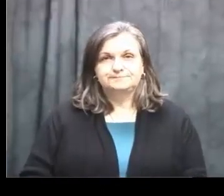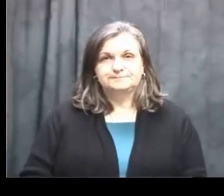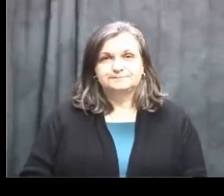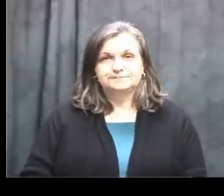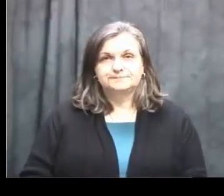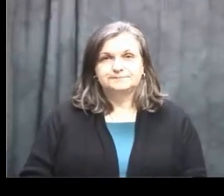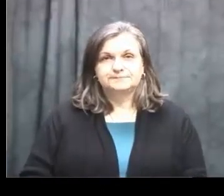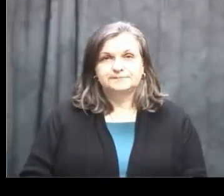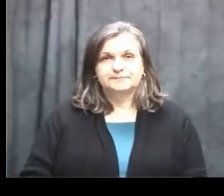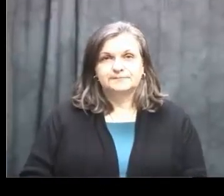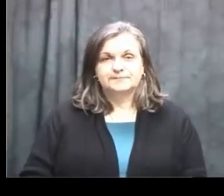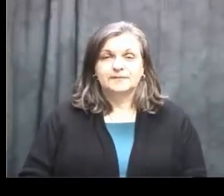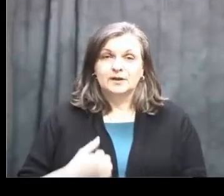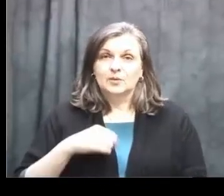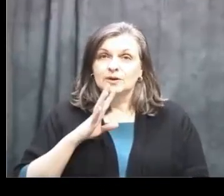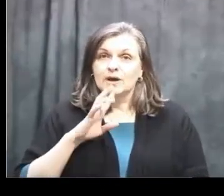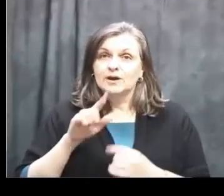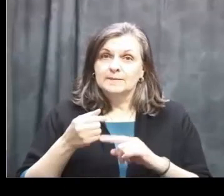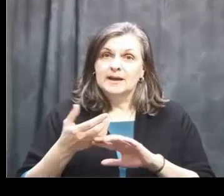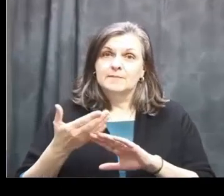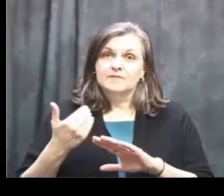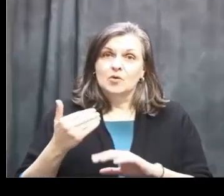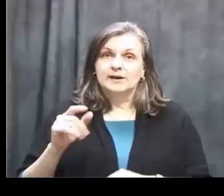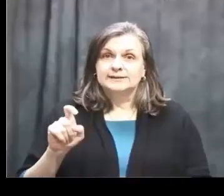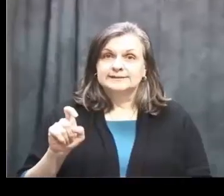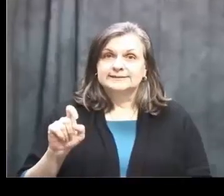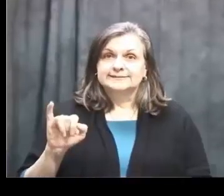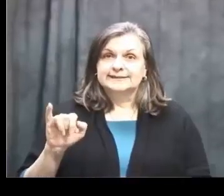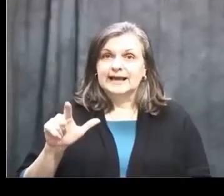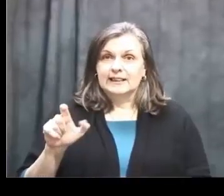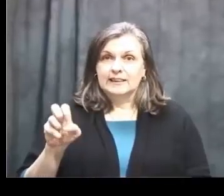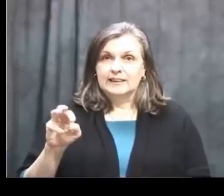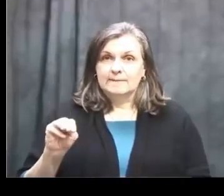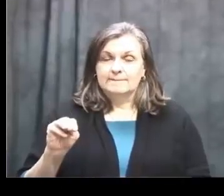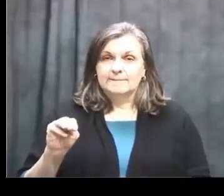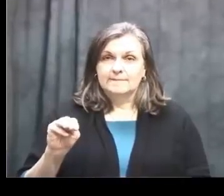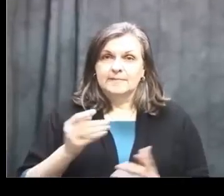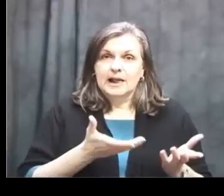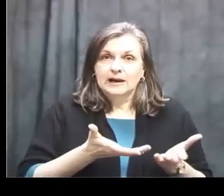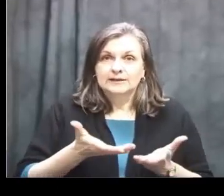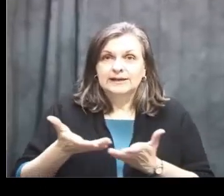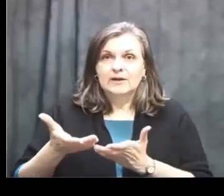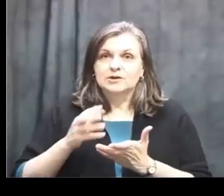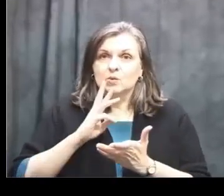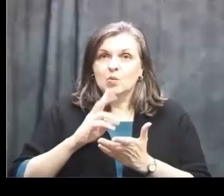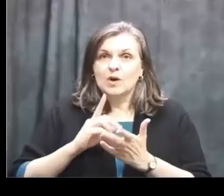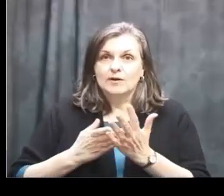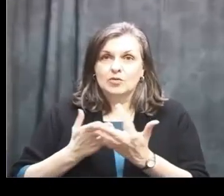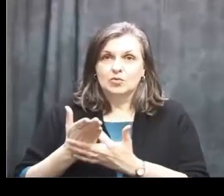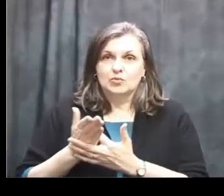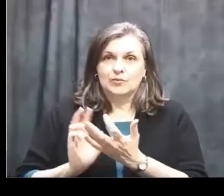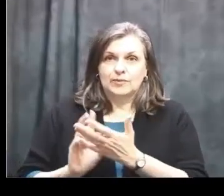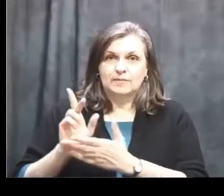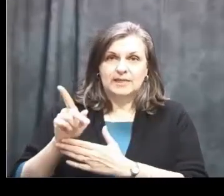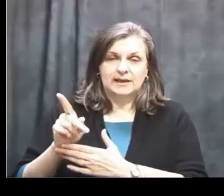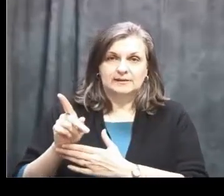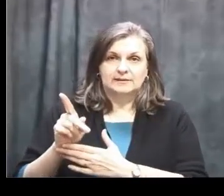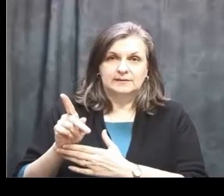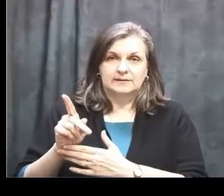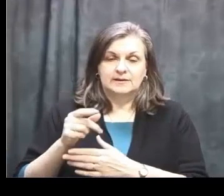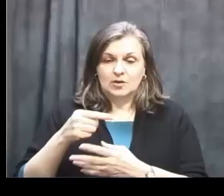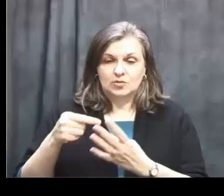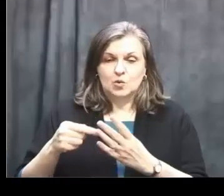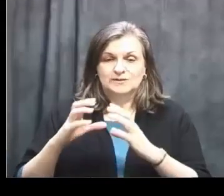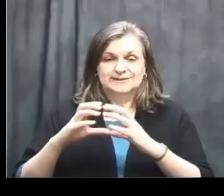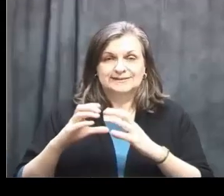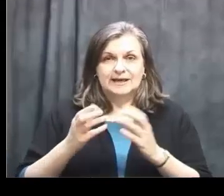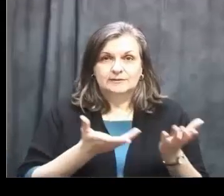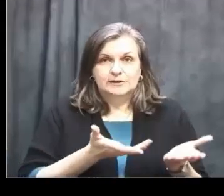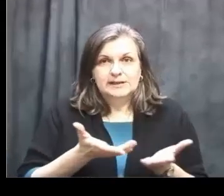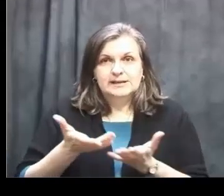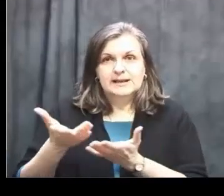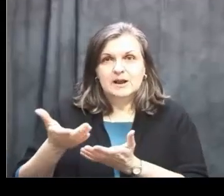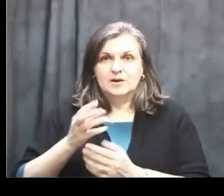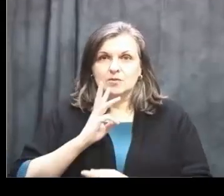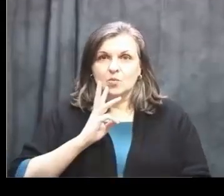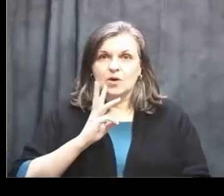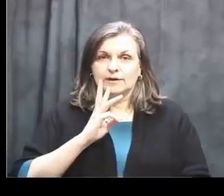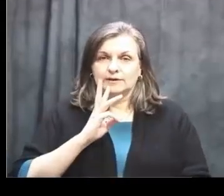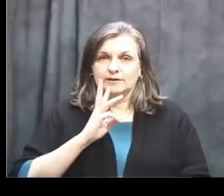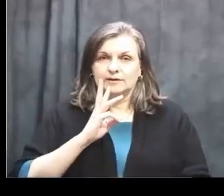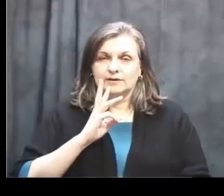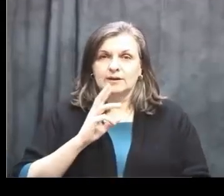so we've talked before that xylem vascular tissue is what helps us move water up the plant they are the water conducting cells